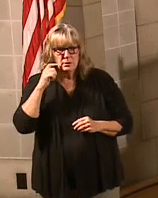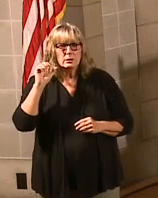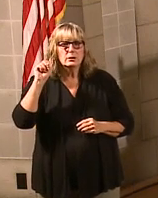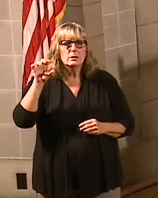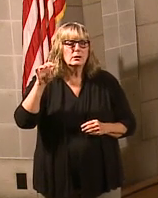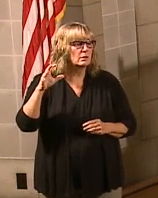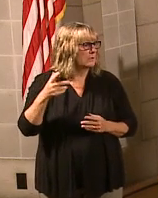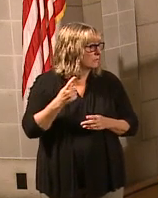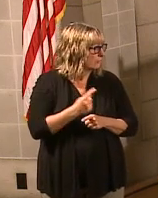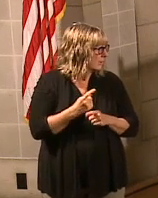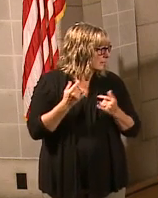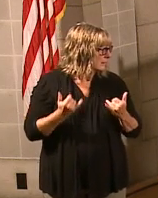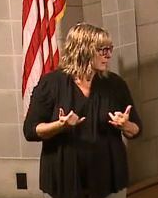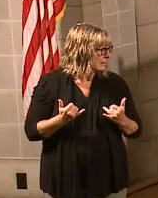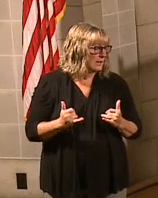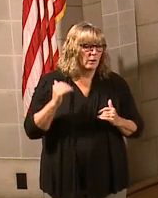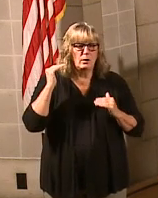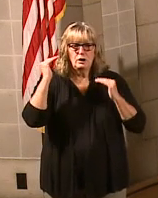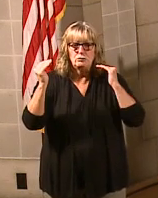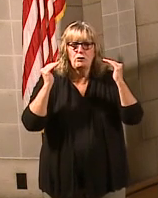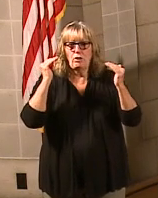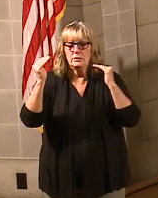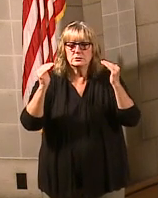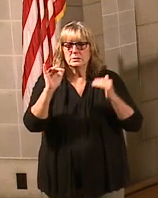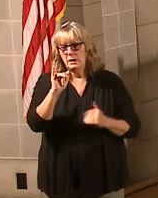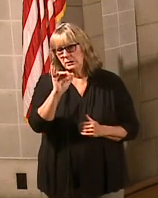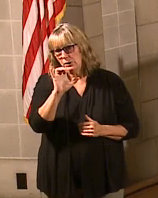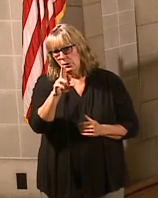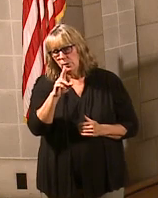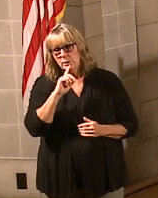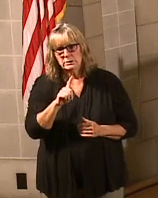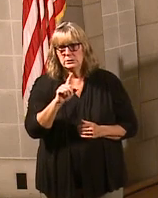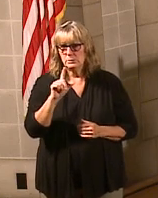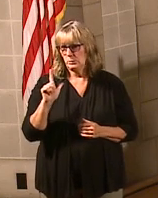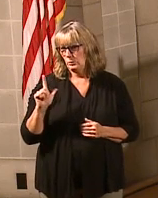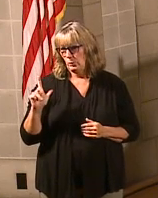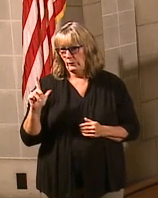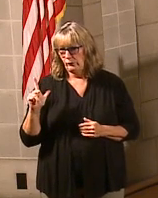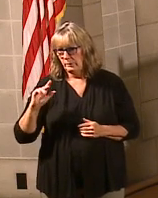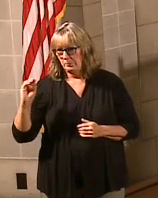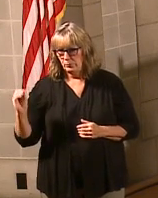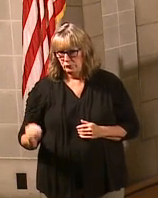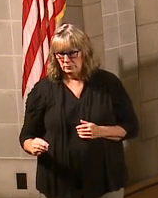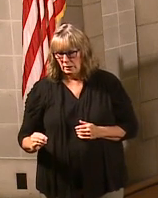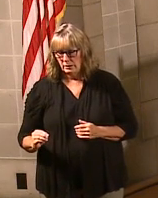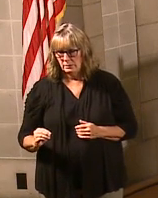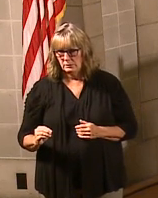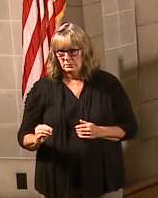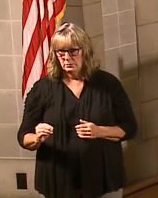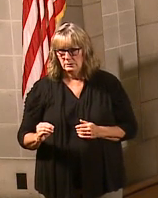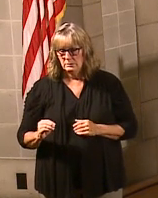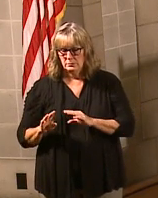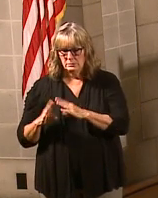CRITICAL ACCESS HOSPITAL DON'T USUALLY HAVE THAT ICU BED CAPACITY AND WHAT WAS THE